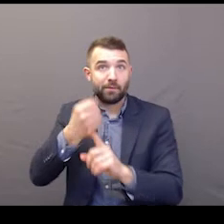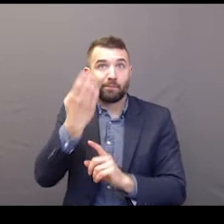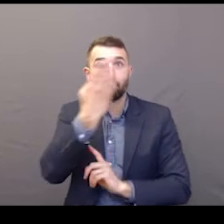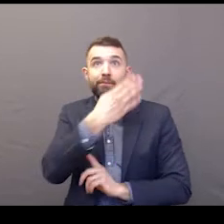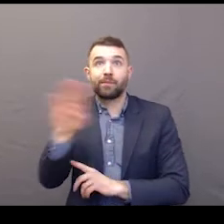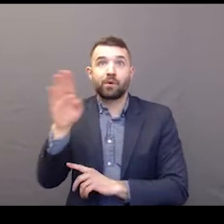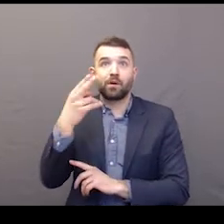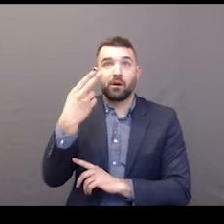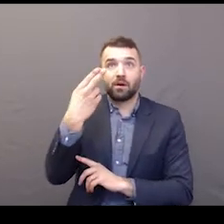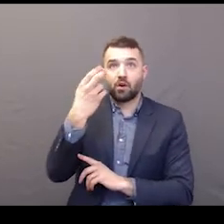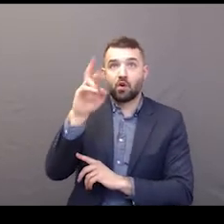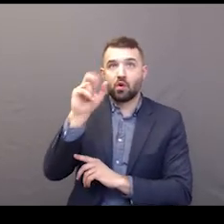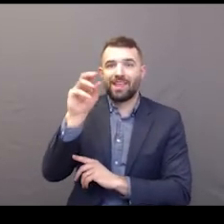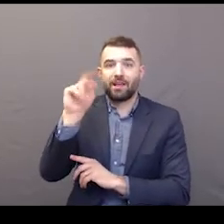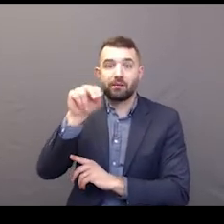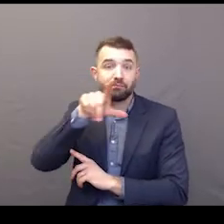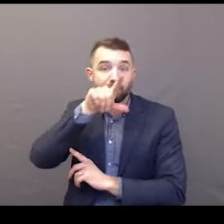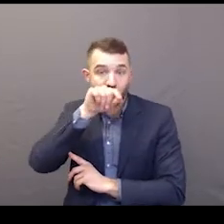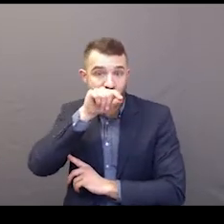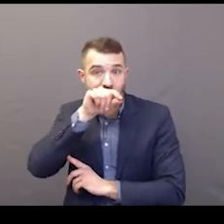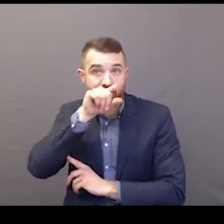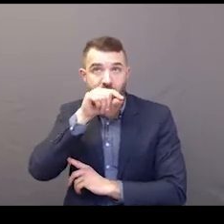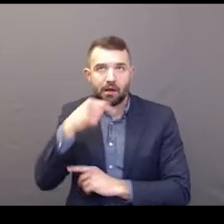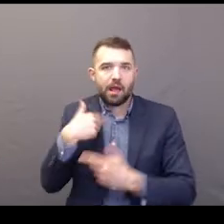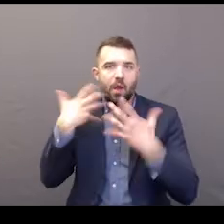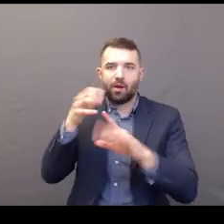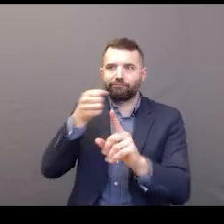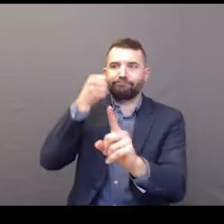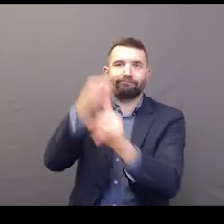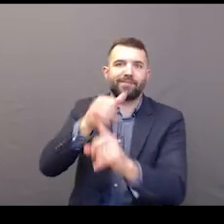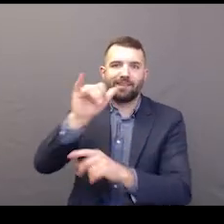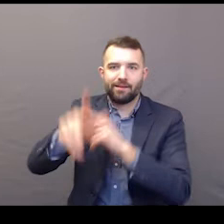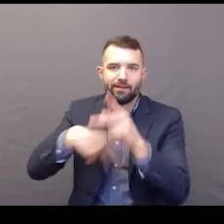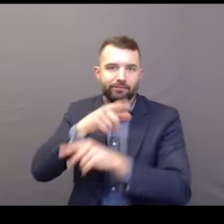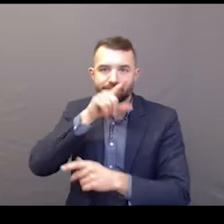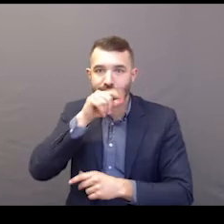To minimize disruptions to the herons, the Washington Department of Fish and Wildlife